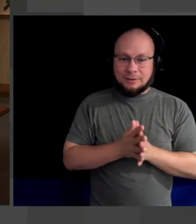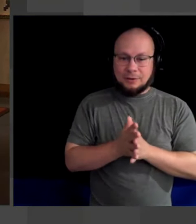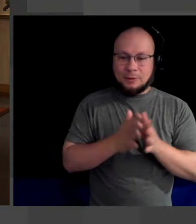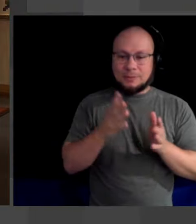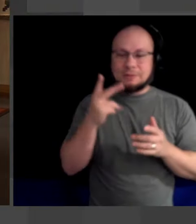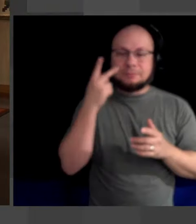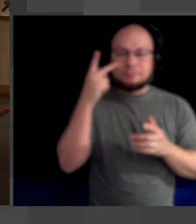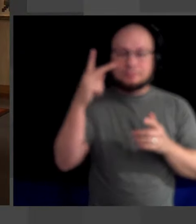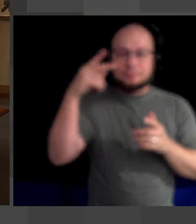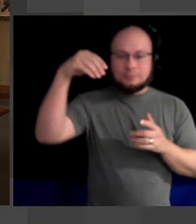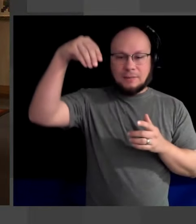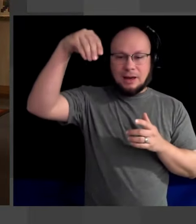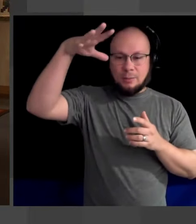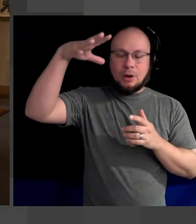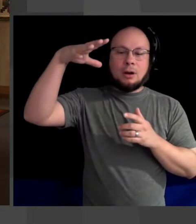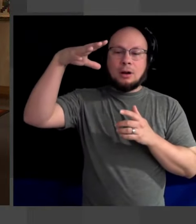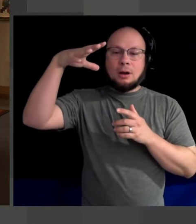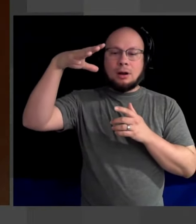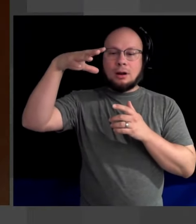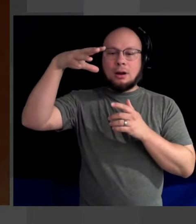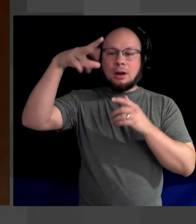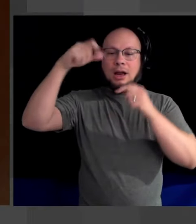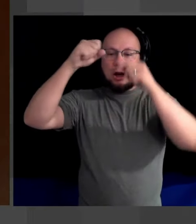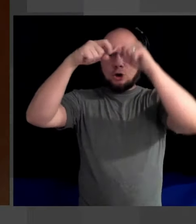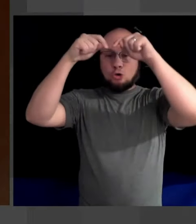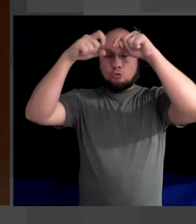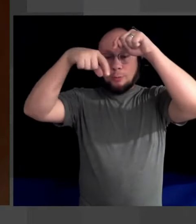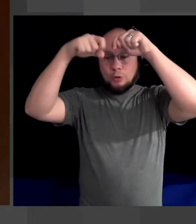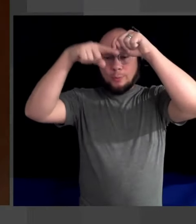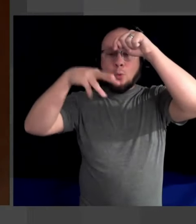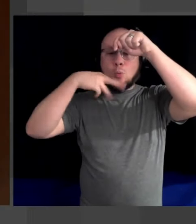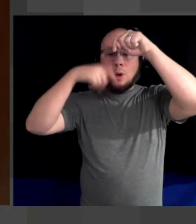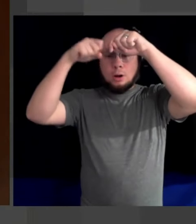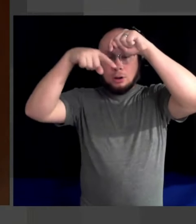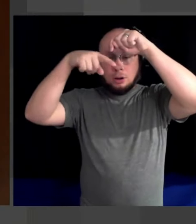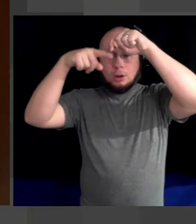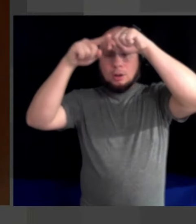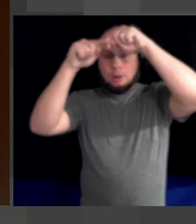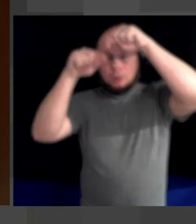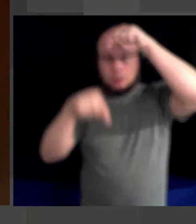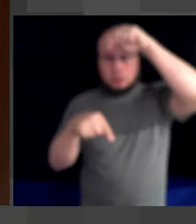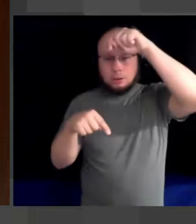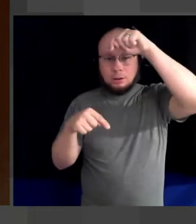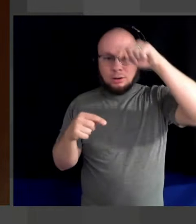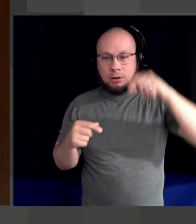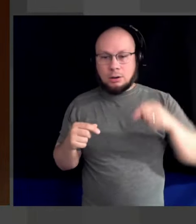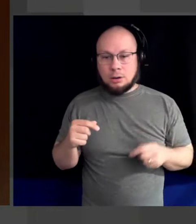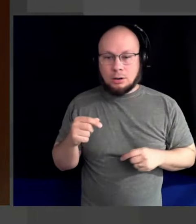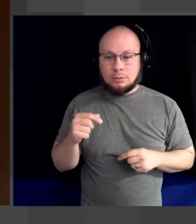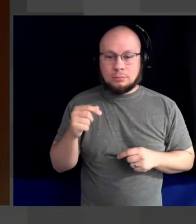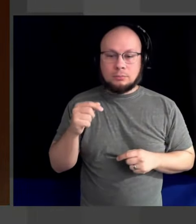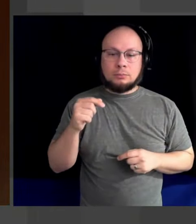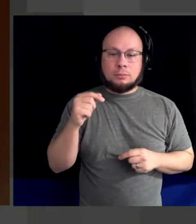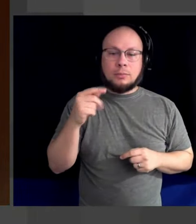AND ANOTHER PLANT IS THE DRIPLEAF PLANT. YOU CAN SEE THAT THEY CAN GROW